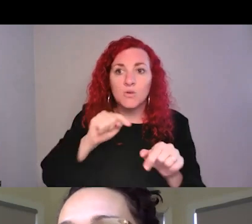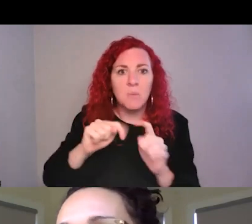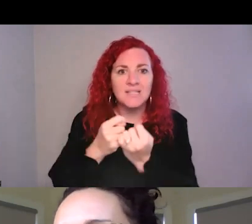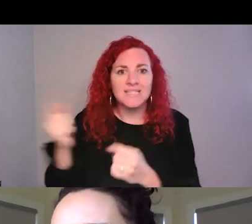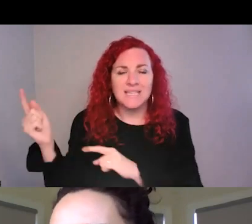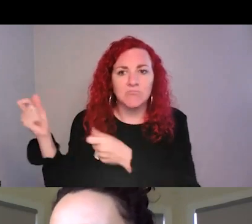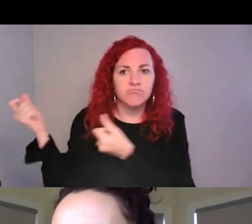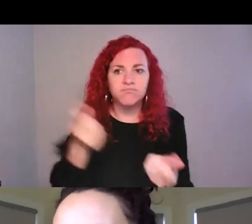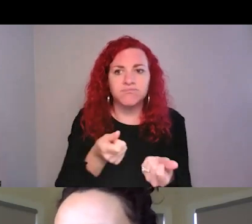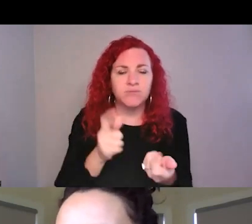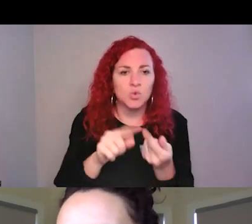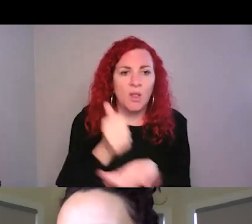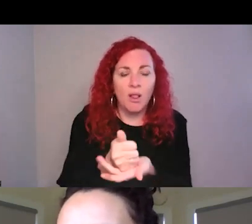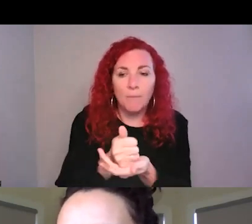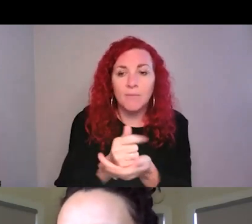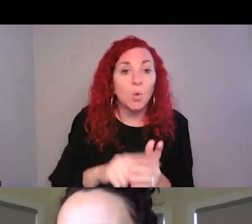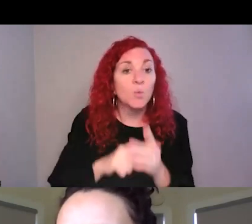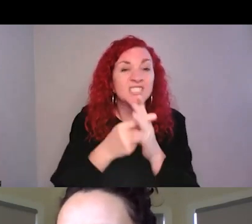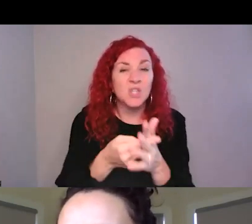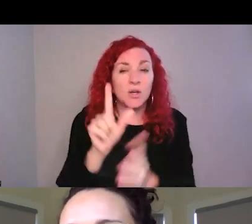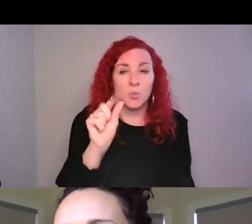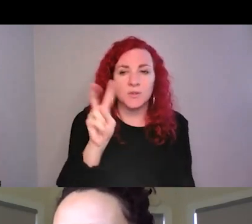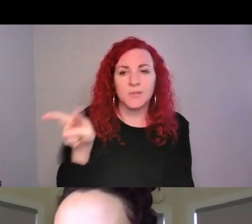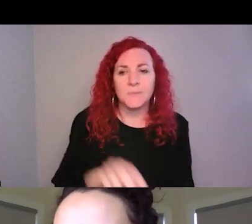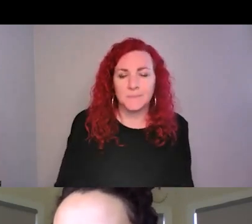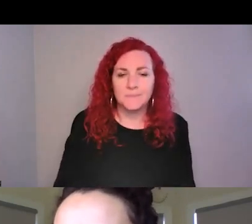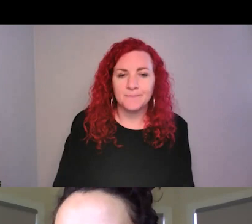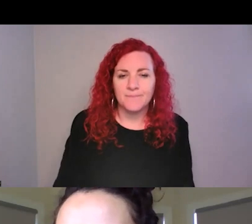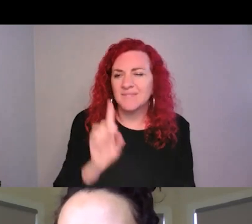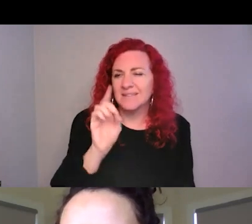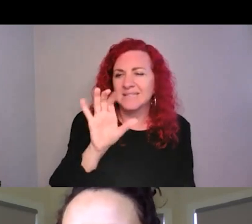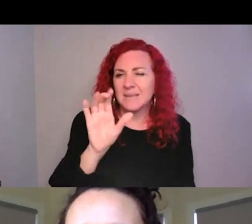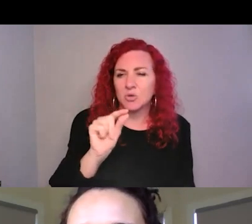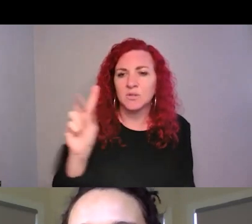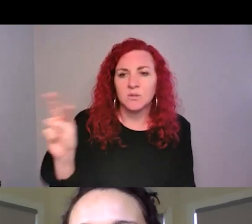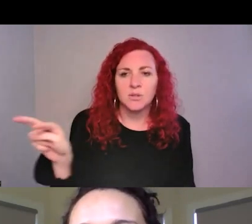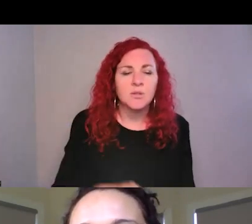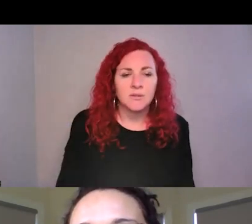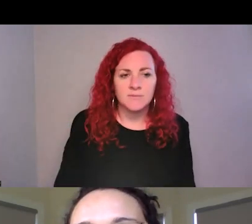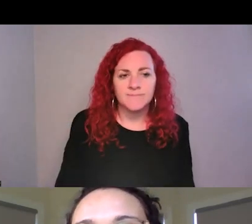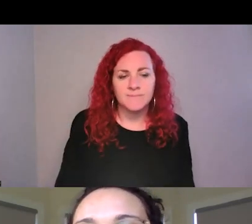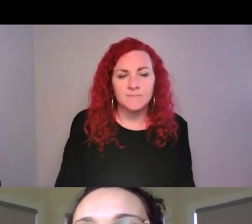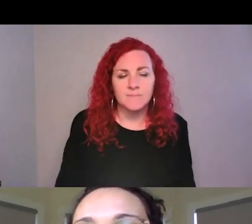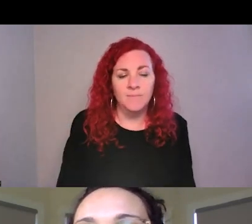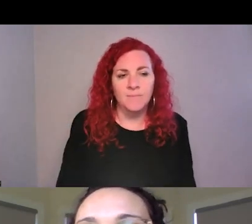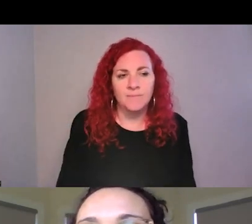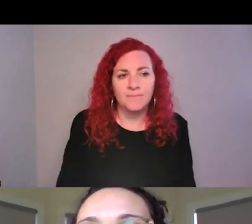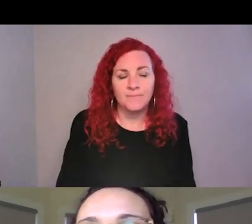WE STARTED THAT IN 2022, DECEMBER.